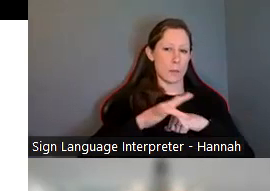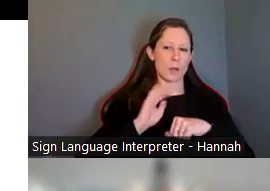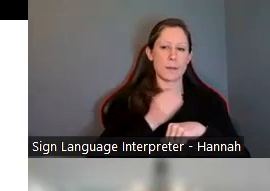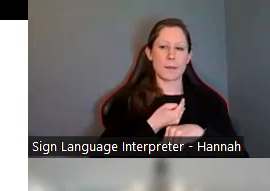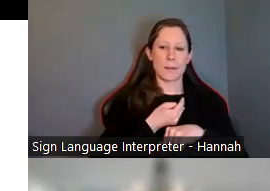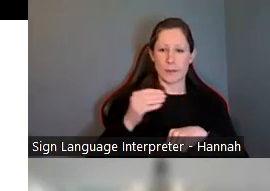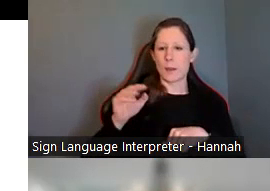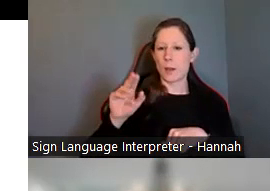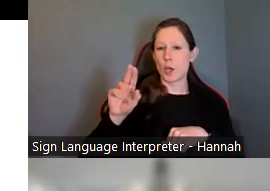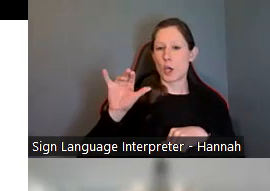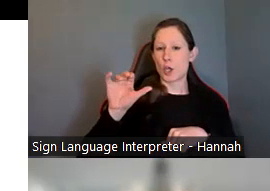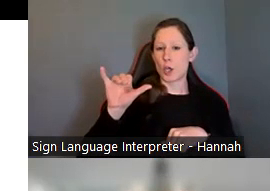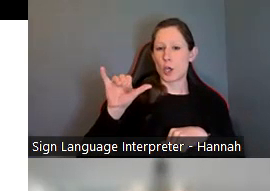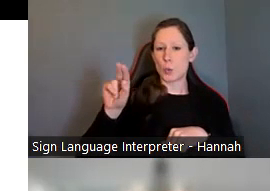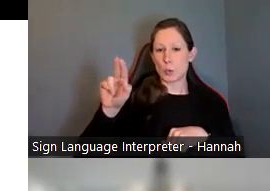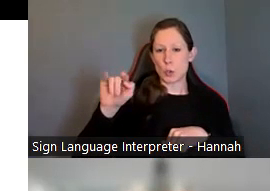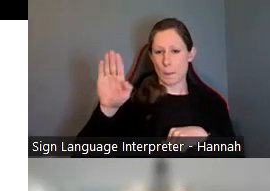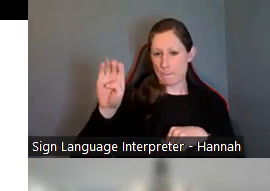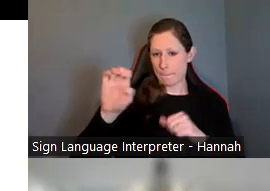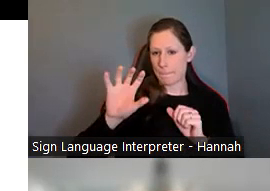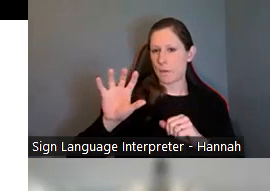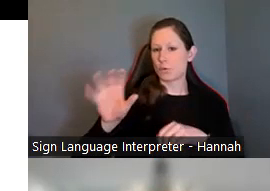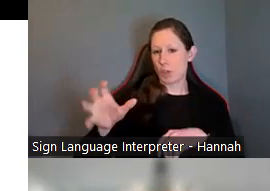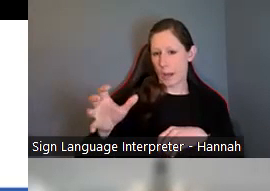Today, we'll be using the Q&A box.